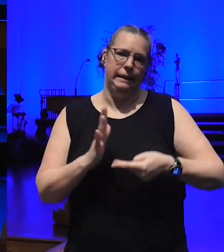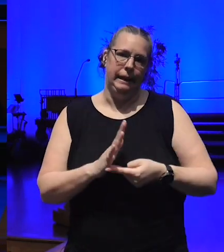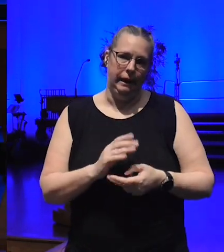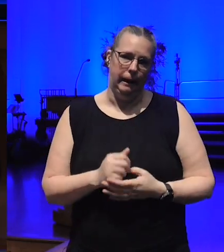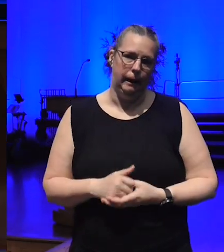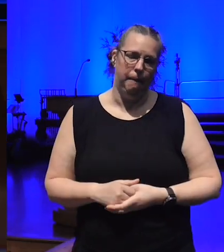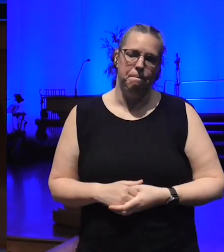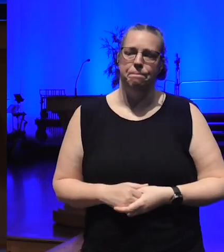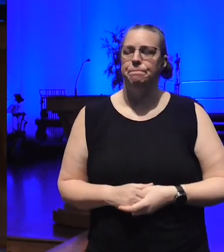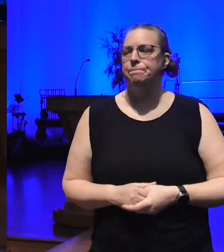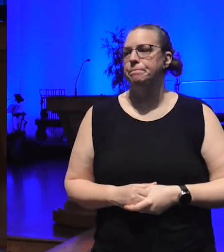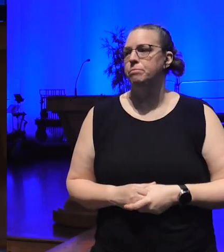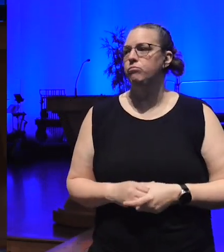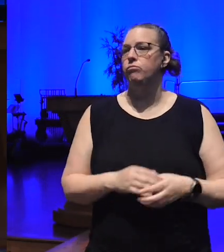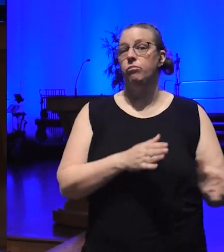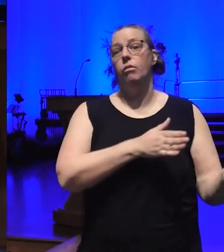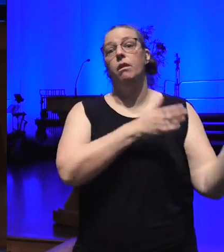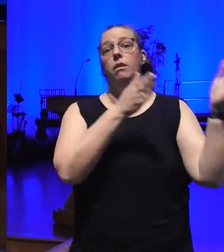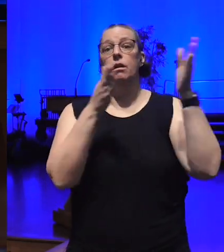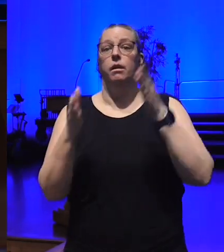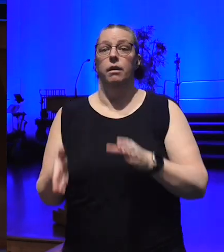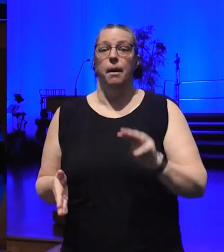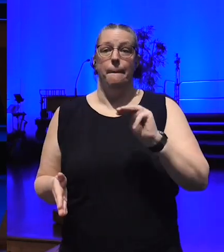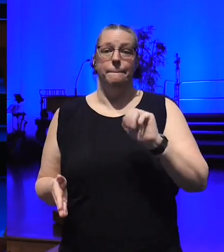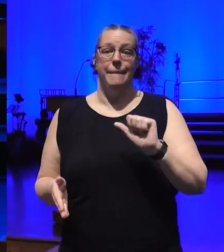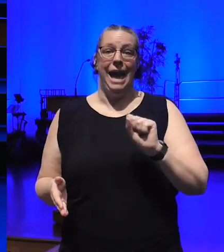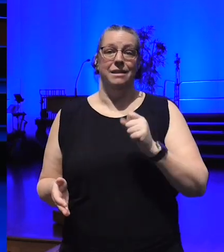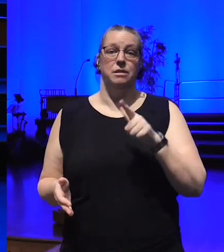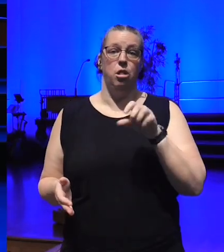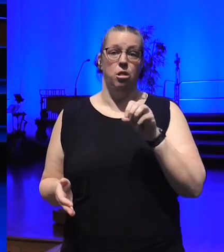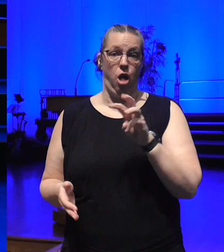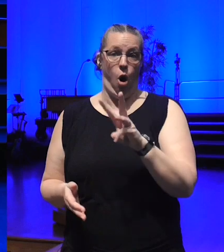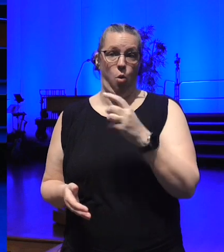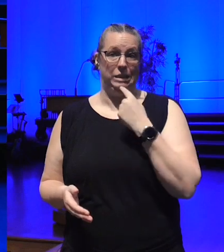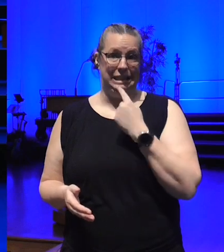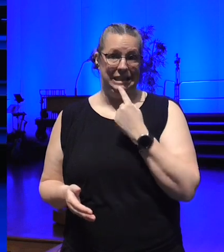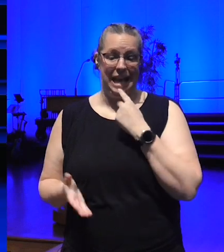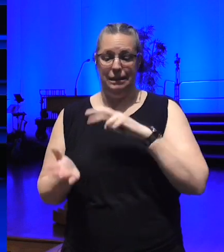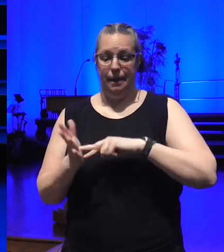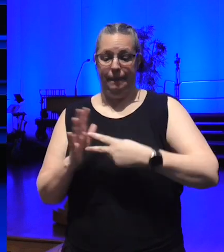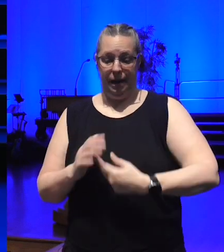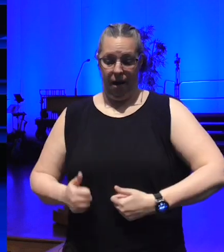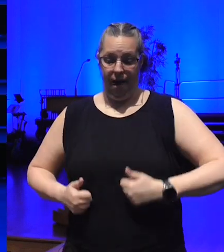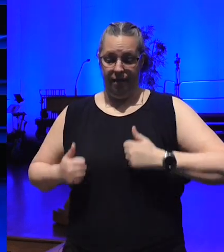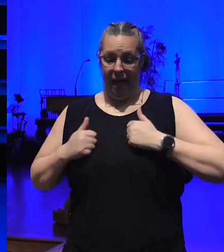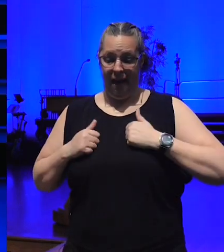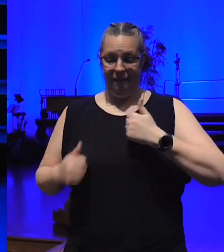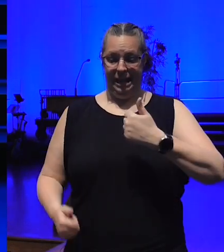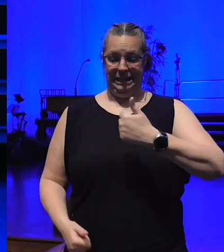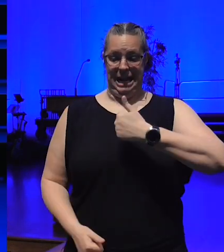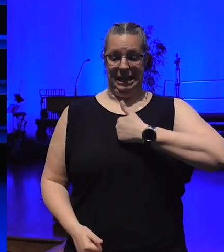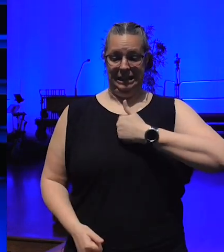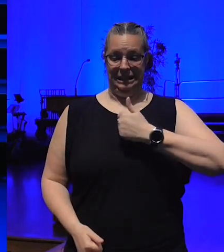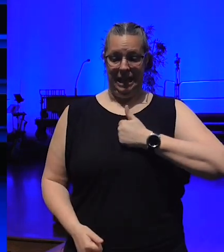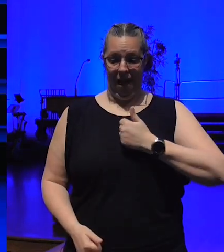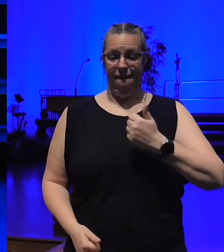another psychologist Abraham maslo said that the meaning of life is in self-actualization